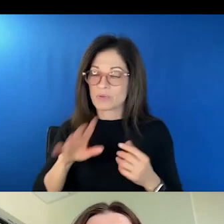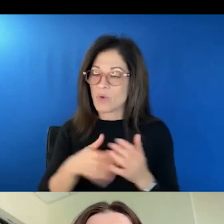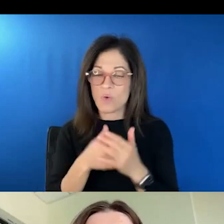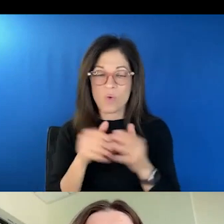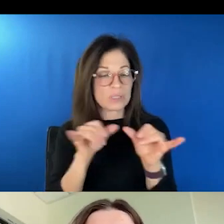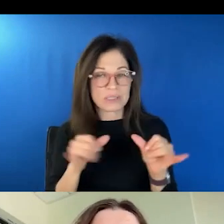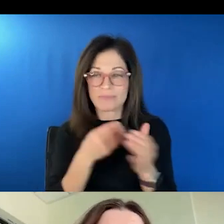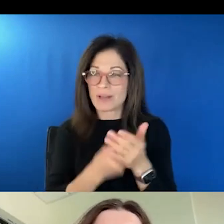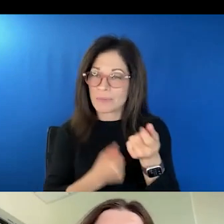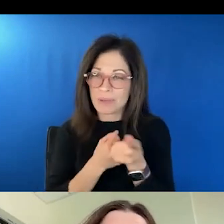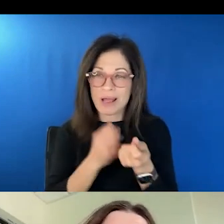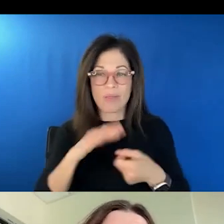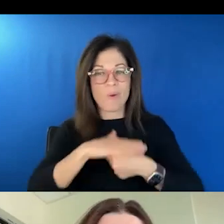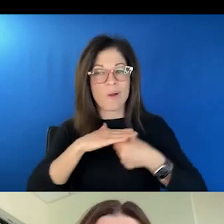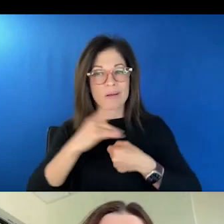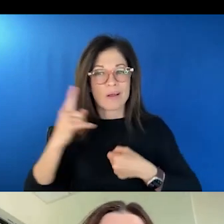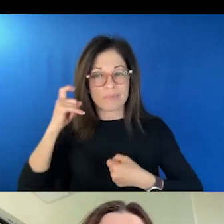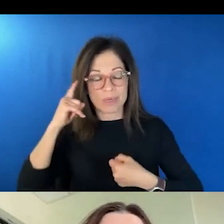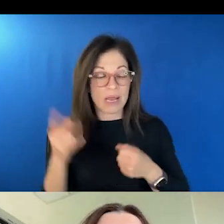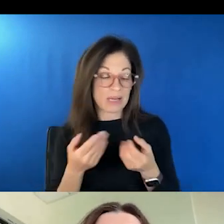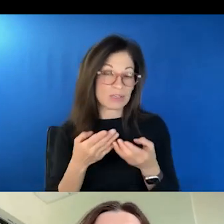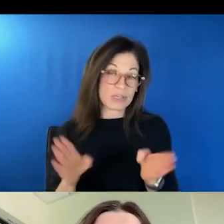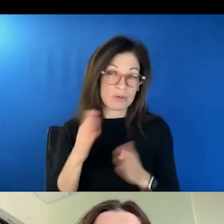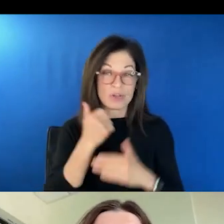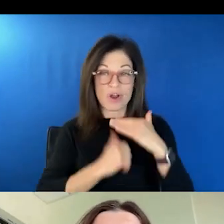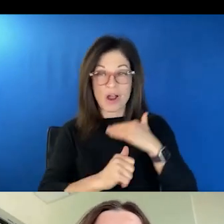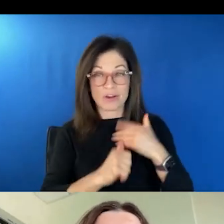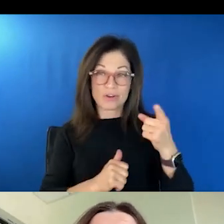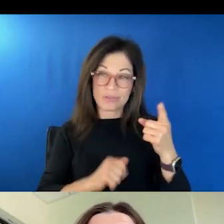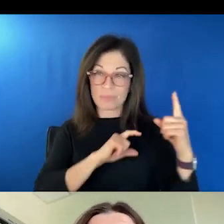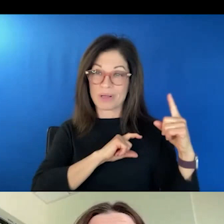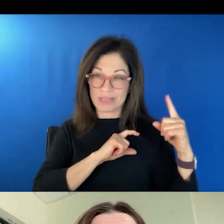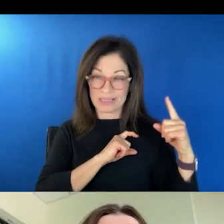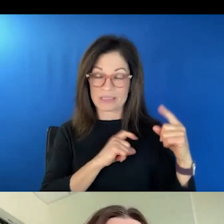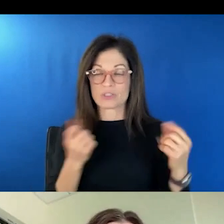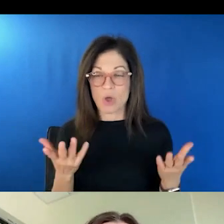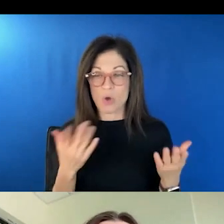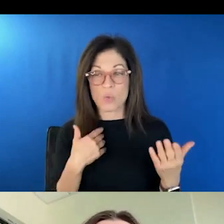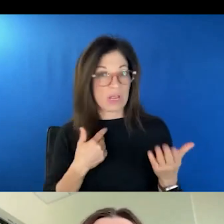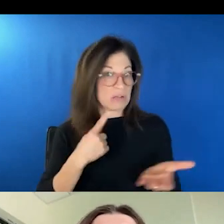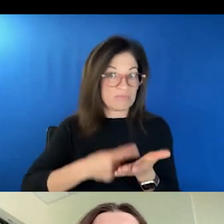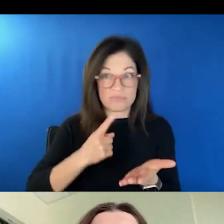BY THE GOVT. WE CAN ARGUE WHETHER IT IS GOOD OR BAD, BUT THERE